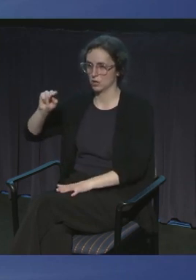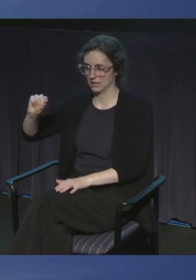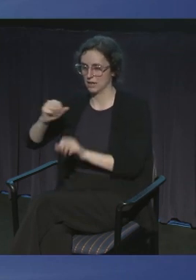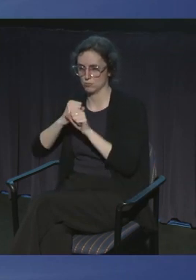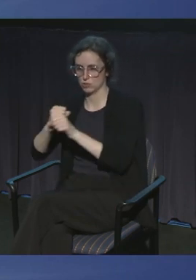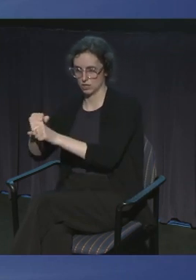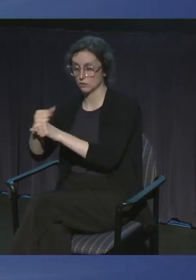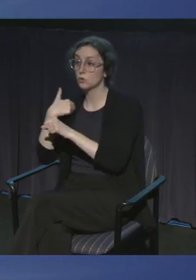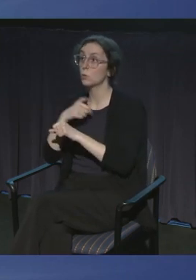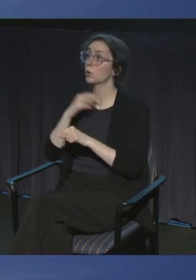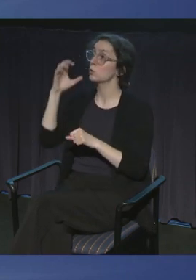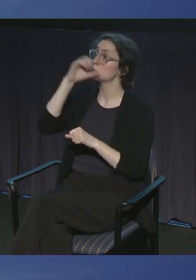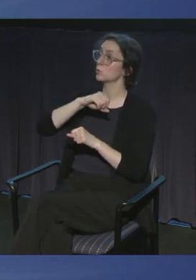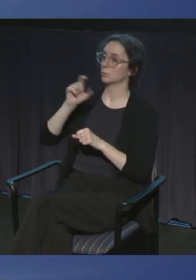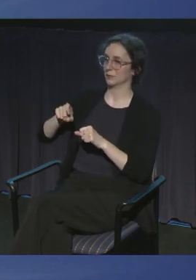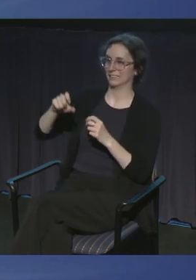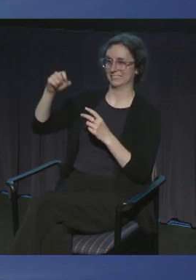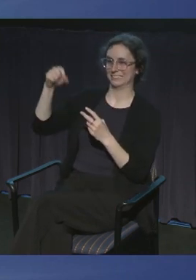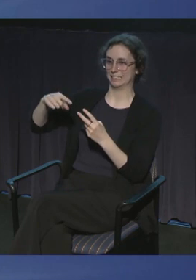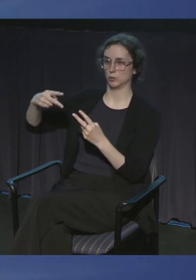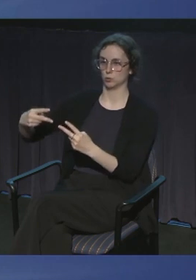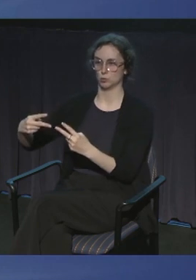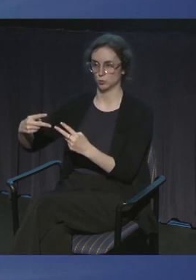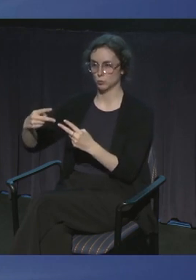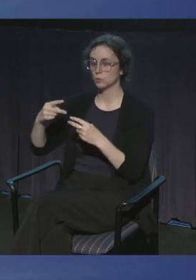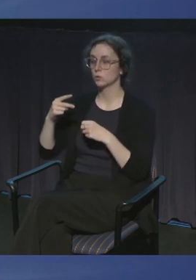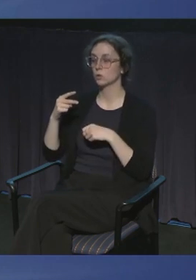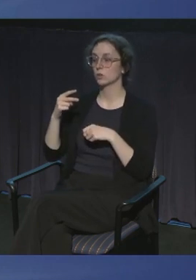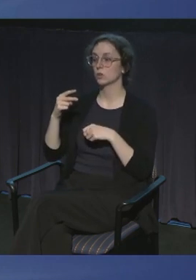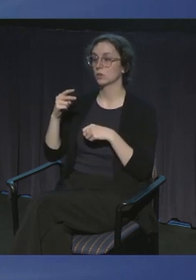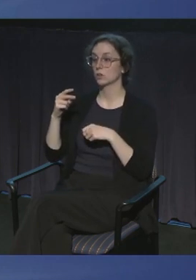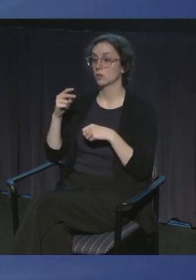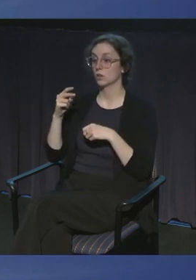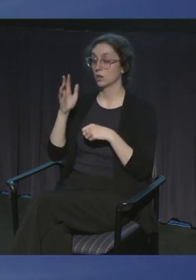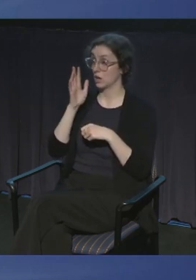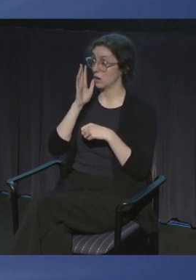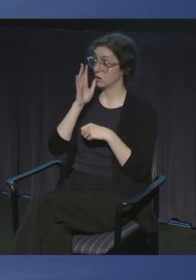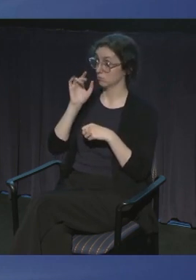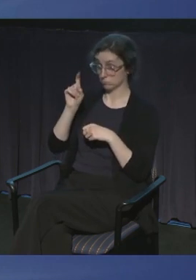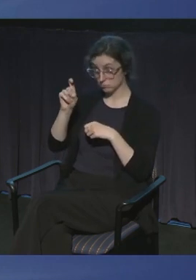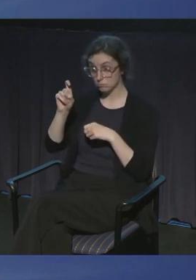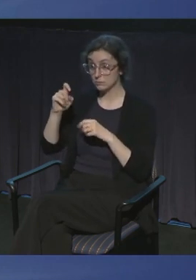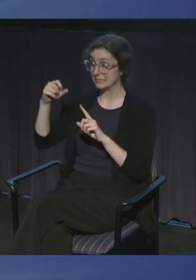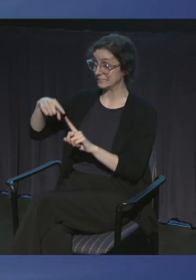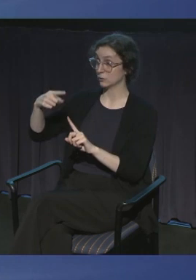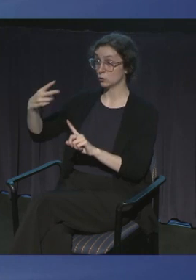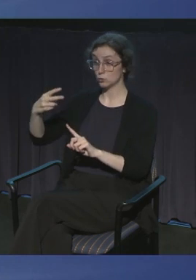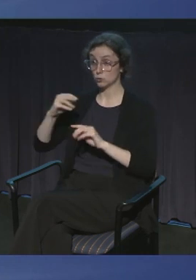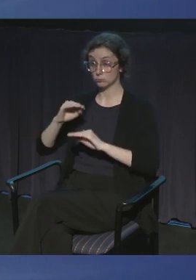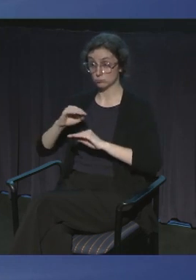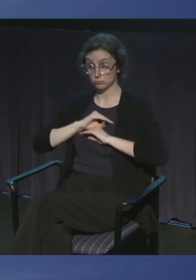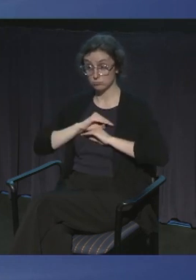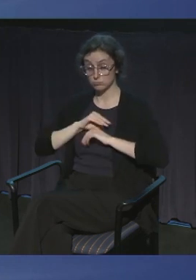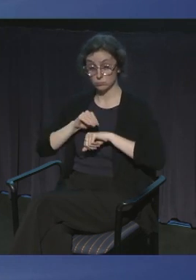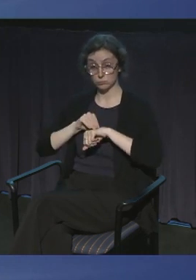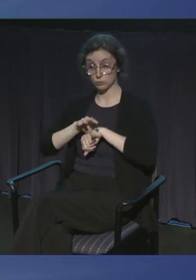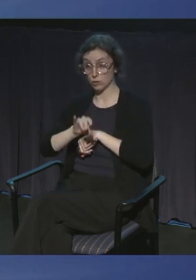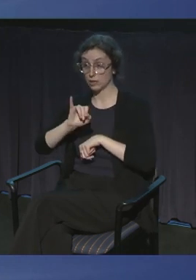THE E PROTEIN WAS ABLE TO INDUCE MRNA PRODUCTION SUFFICIENT TO CAUSE IL-1